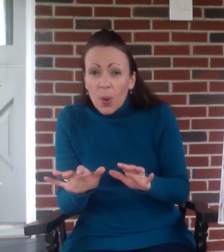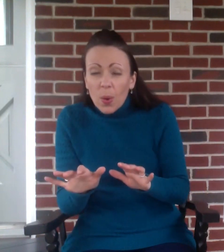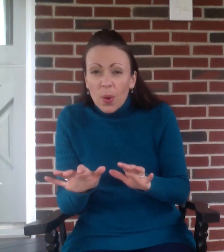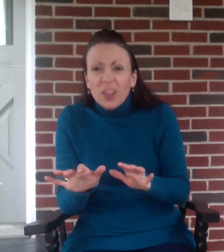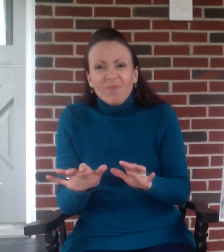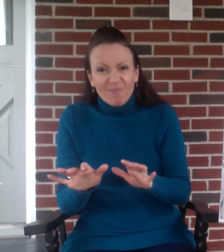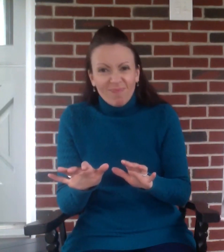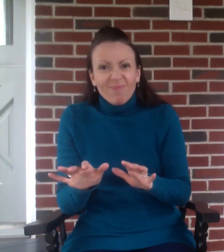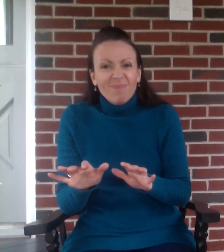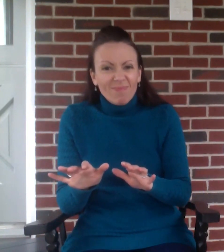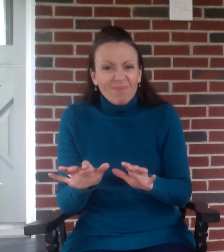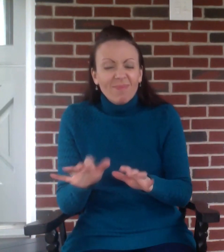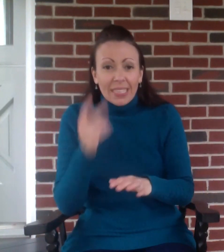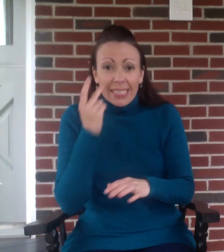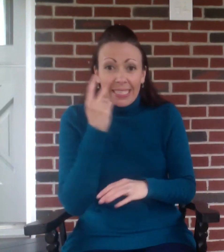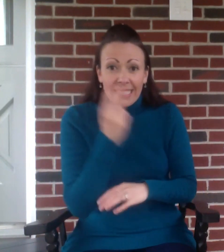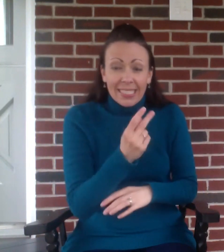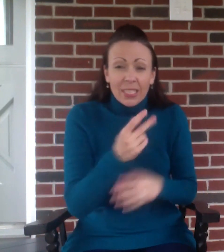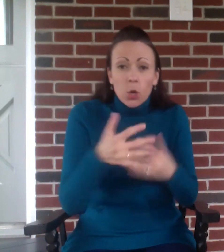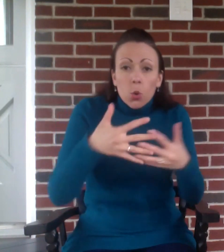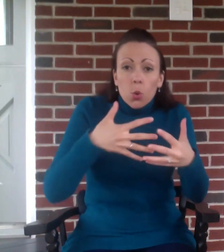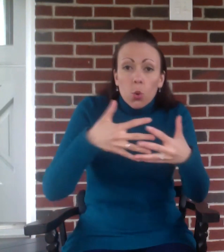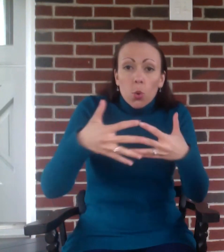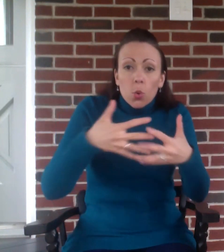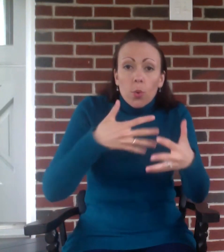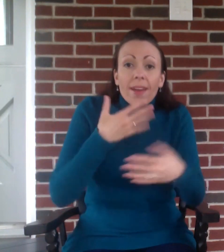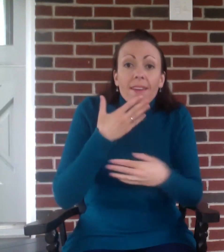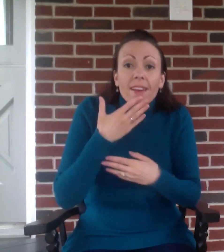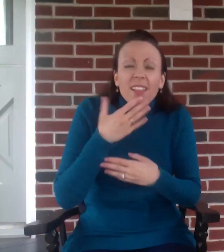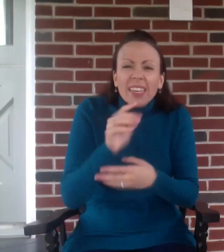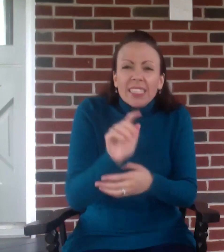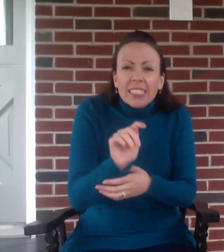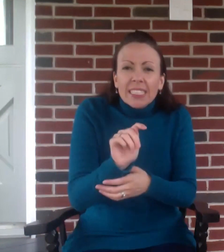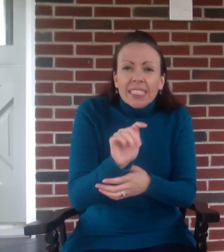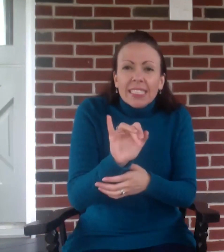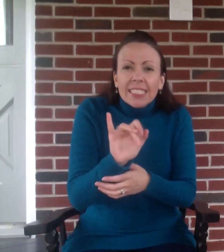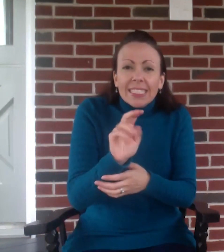up here is a tiny house with those small windows.